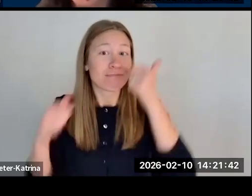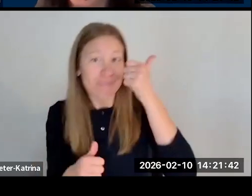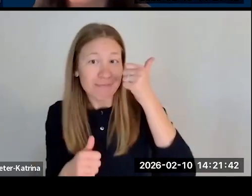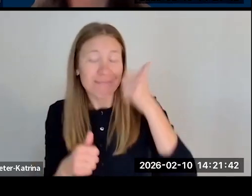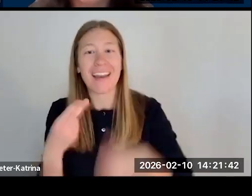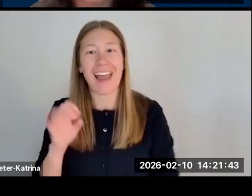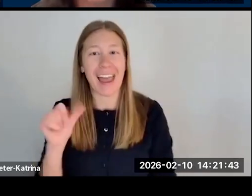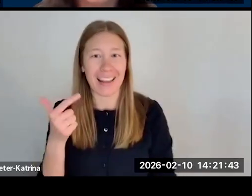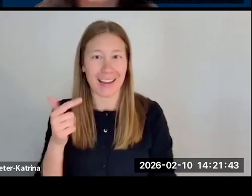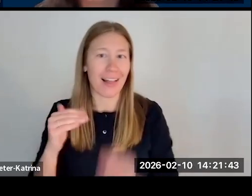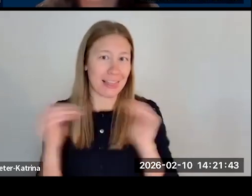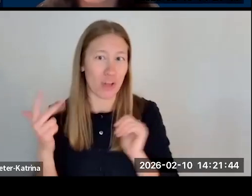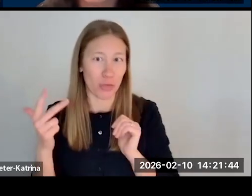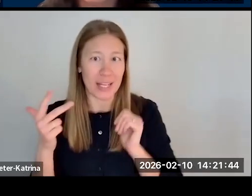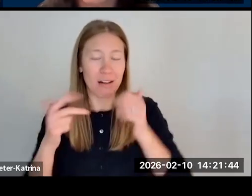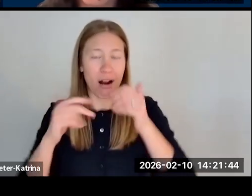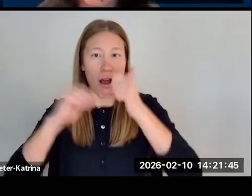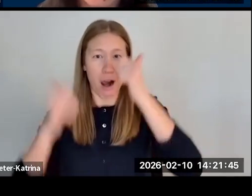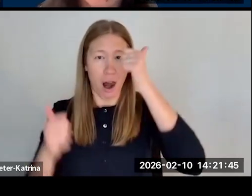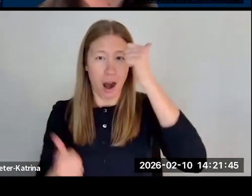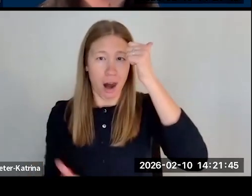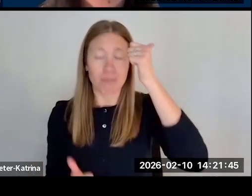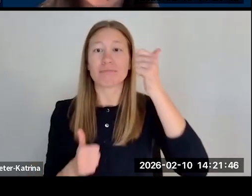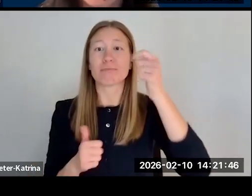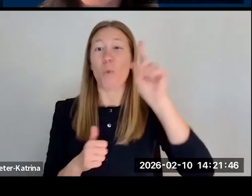and so on all the way through heading level six.